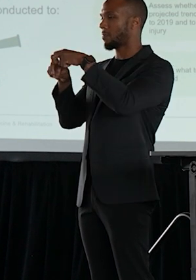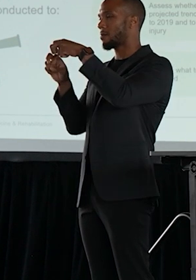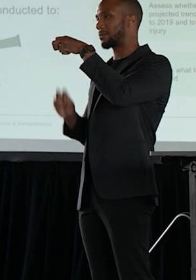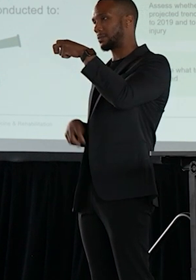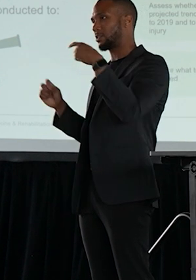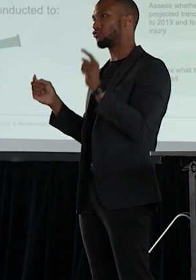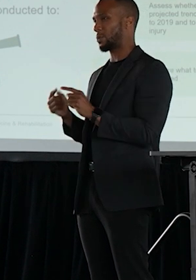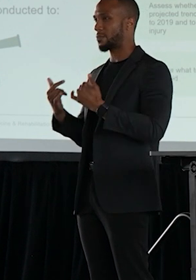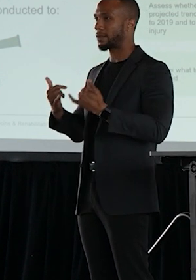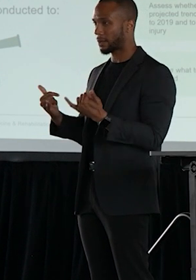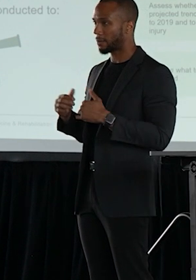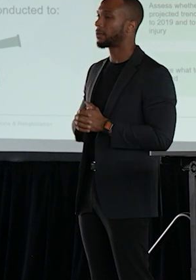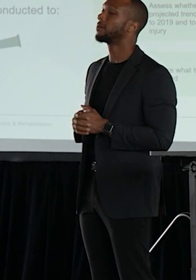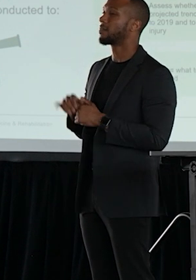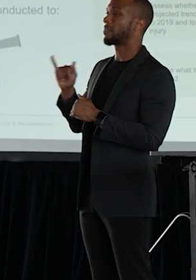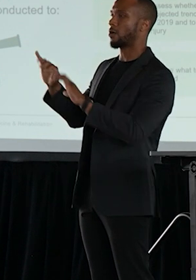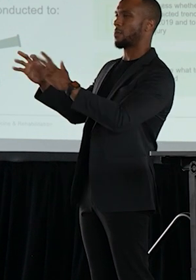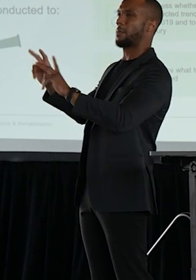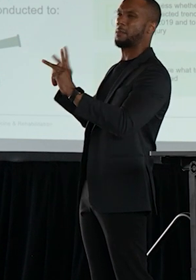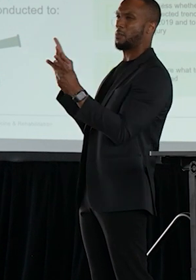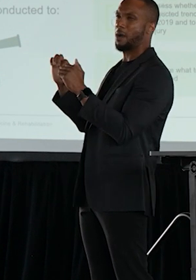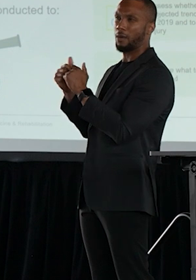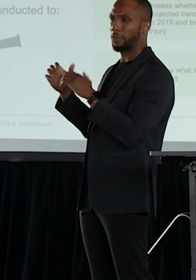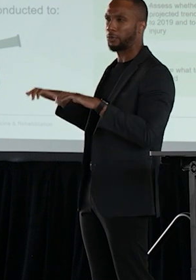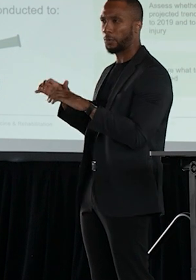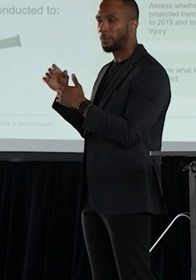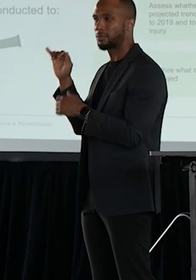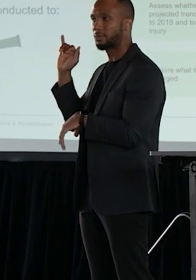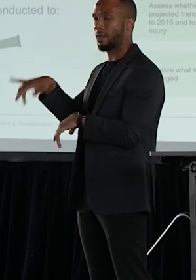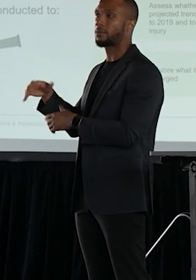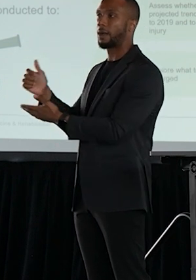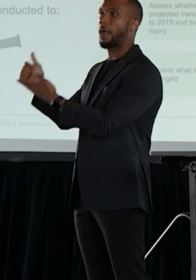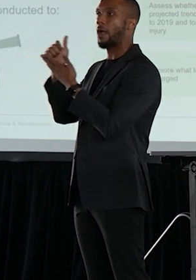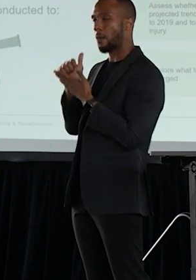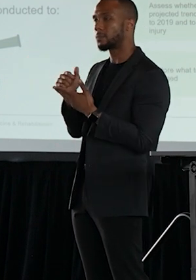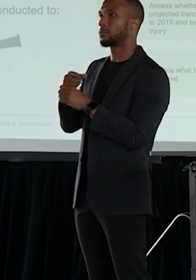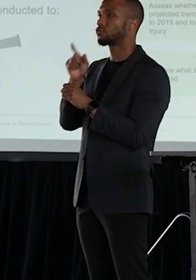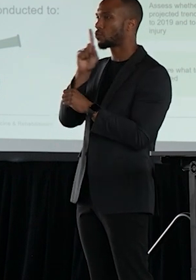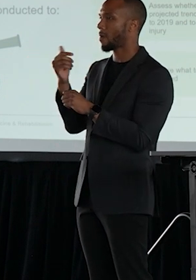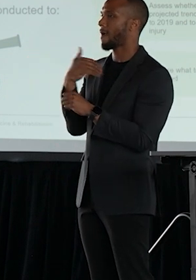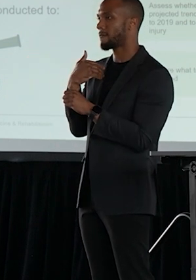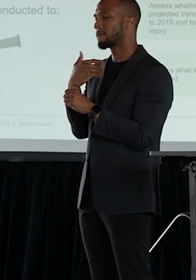you know, what's the demographic? How are they doing, you know, so that can help to make sure we have a healthcare